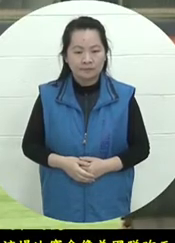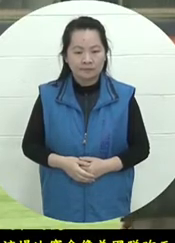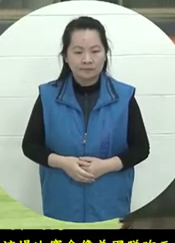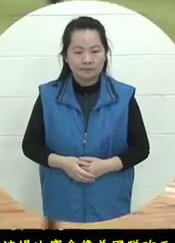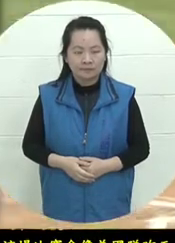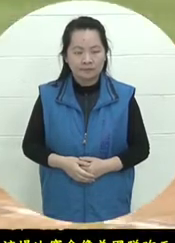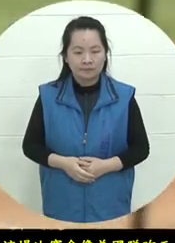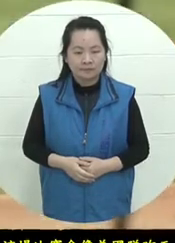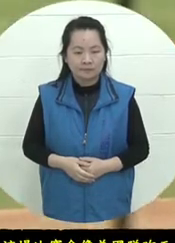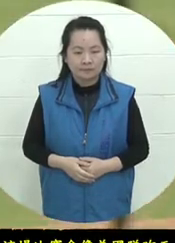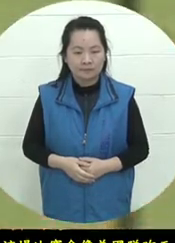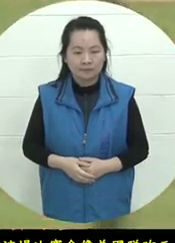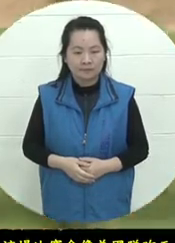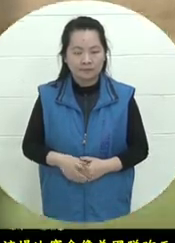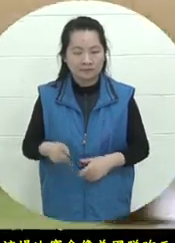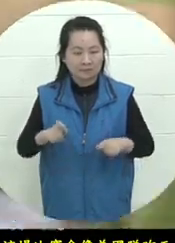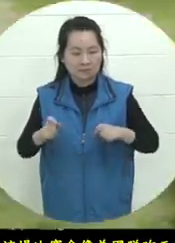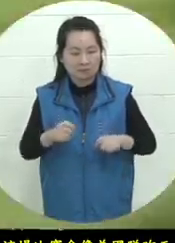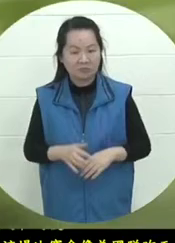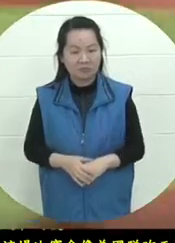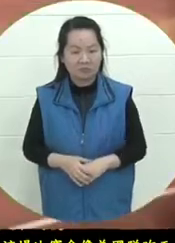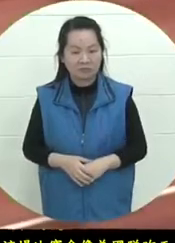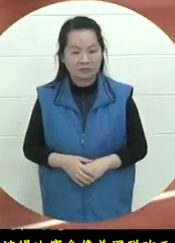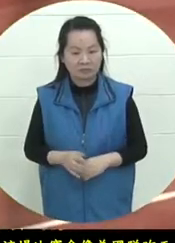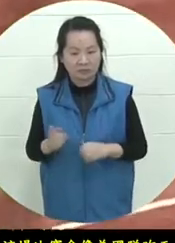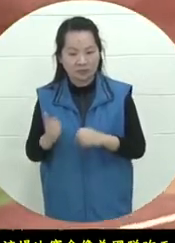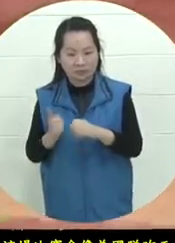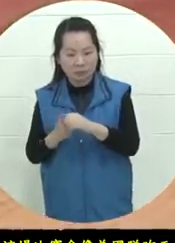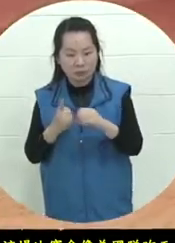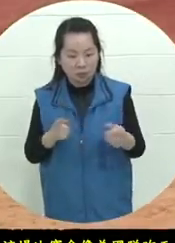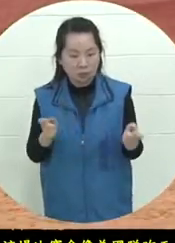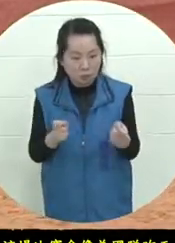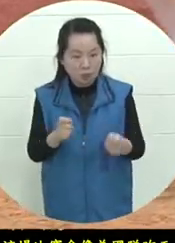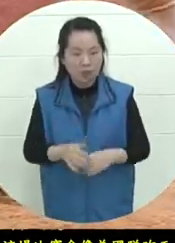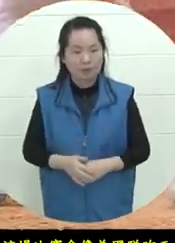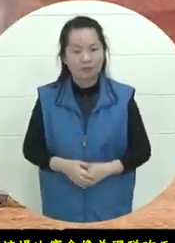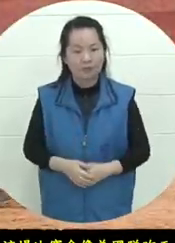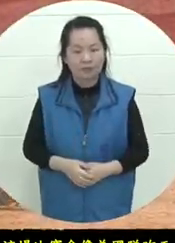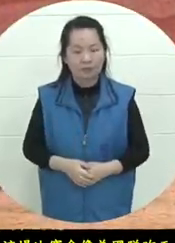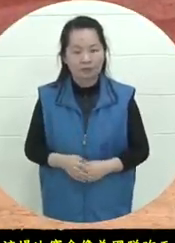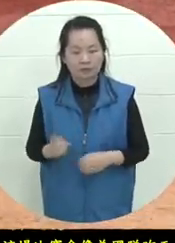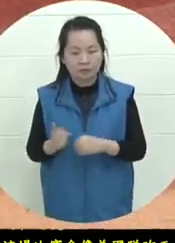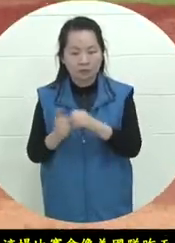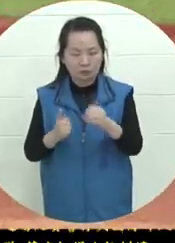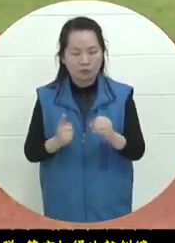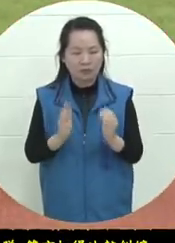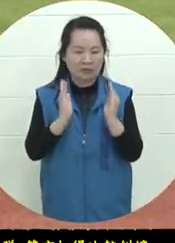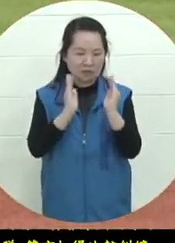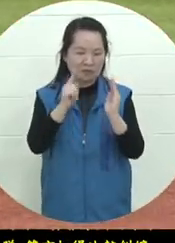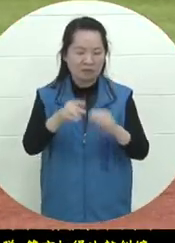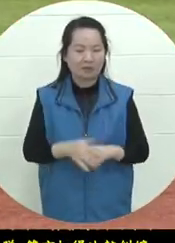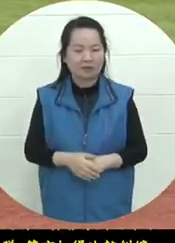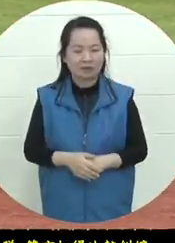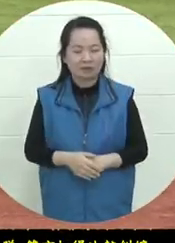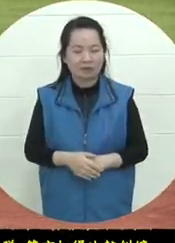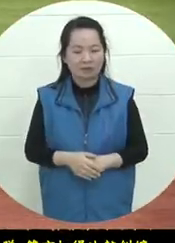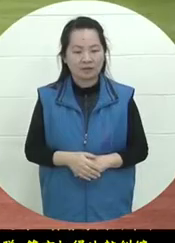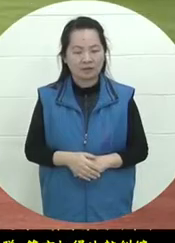. At this time, a sudden move will be made. The sudden attack made contact , but the hit point was too frontal, so NSON directly dropped the ball to handle it,